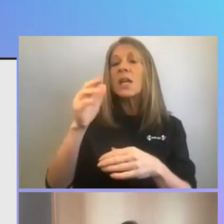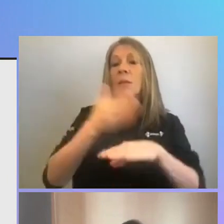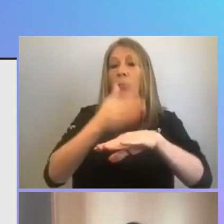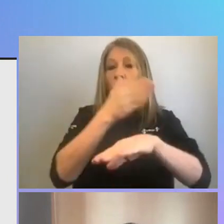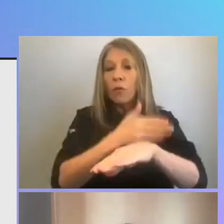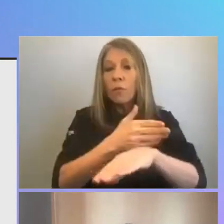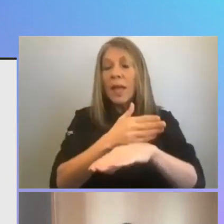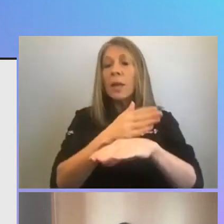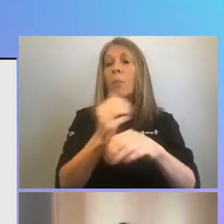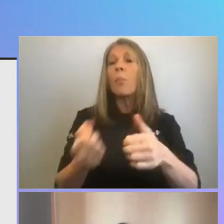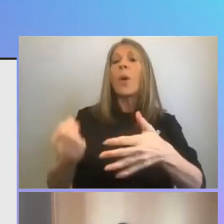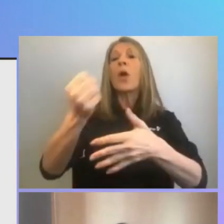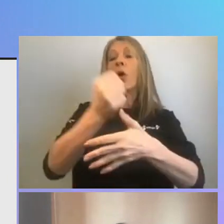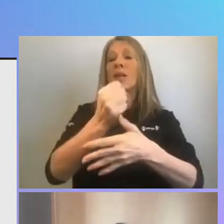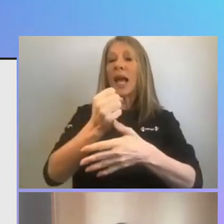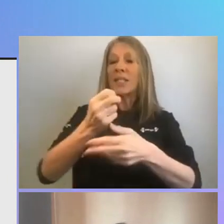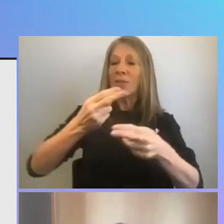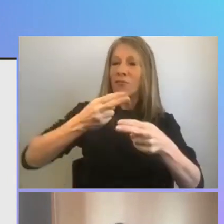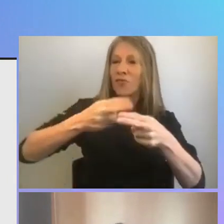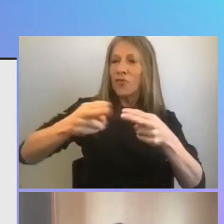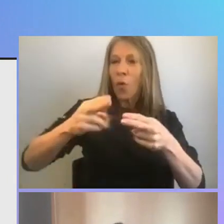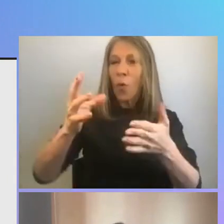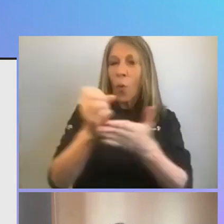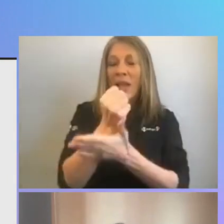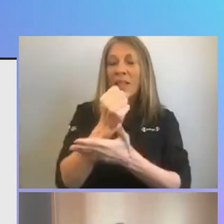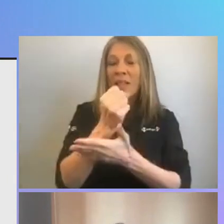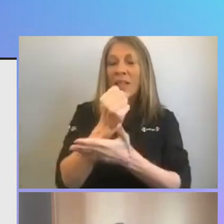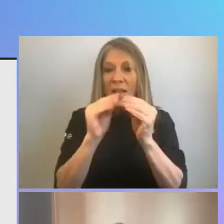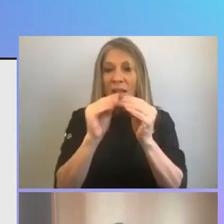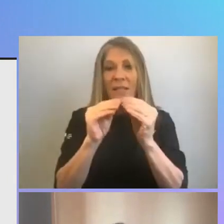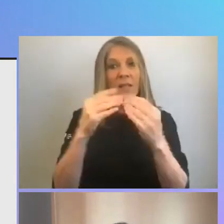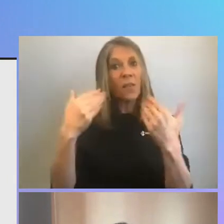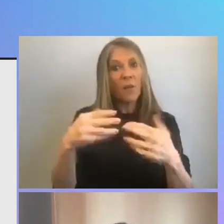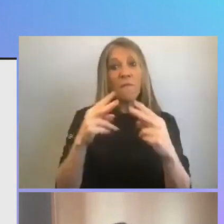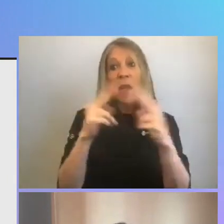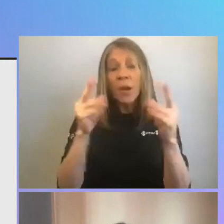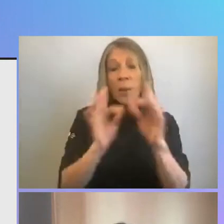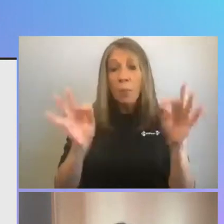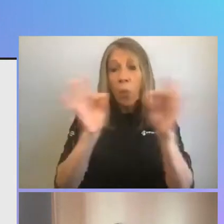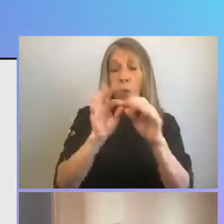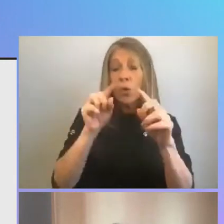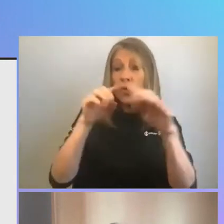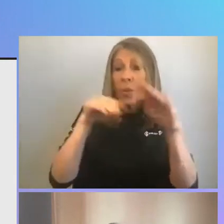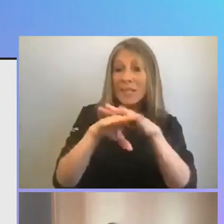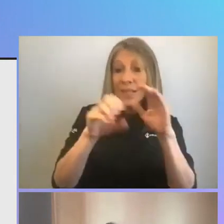prioritizing our quick wins, right. Those fixes that are both critical, uh, to accessibility and can be implemented quickly.